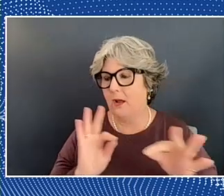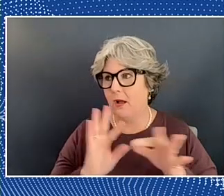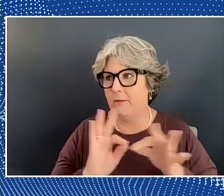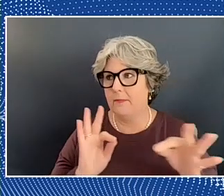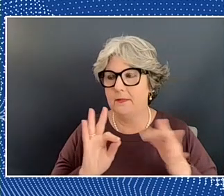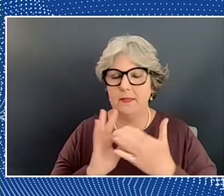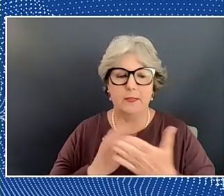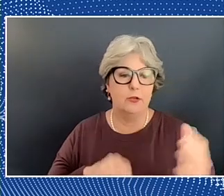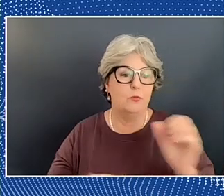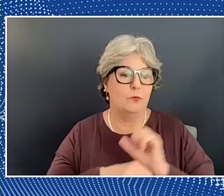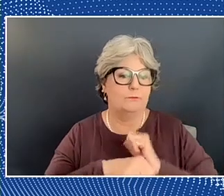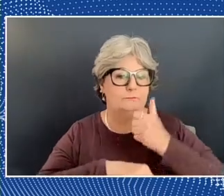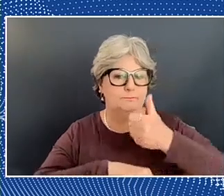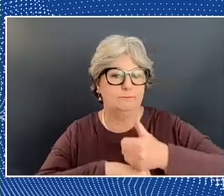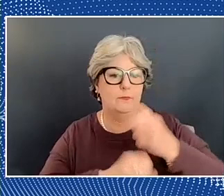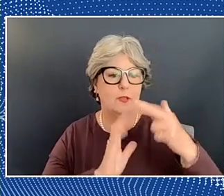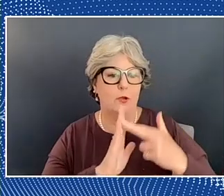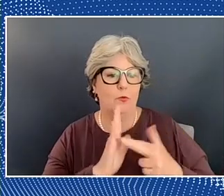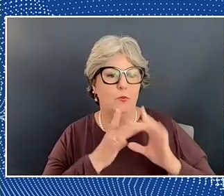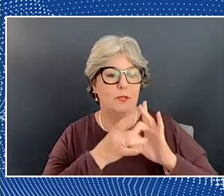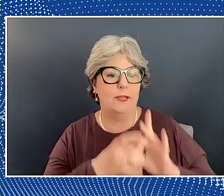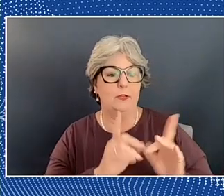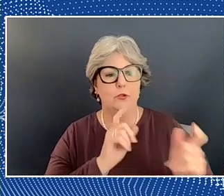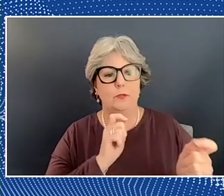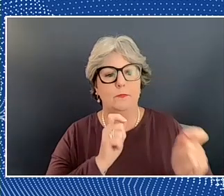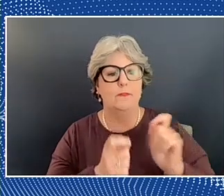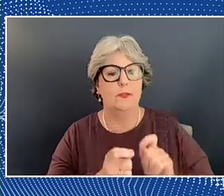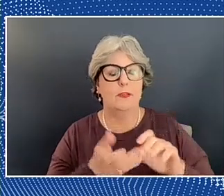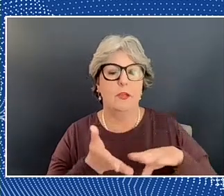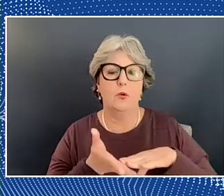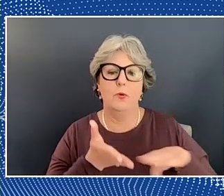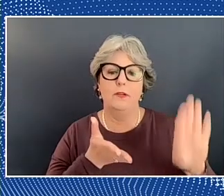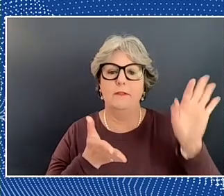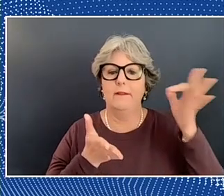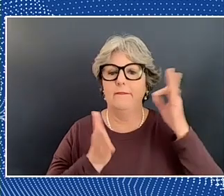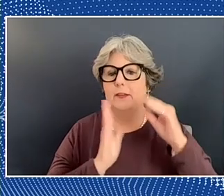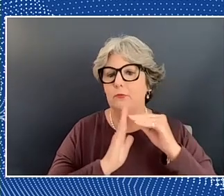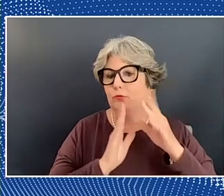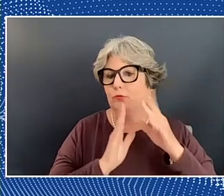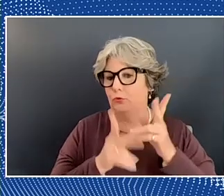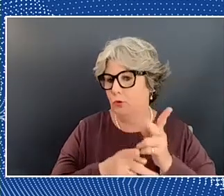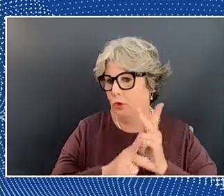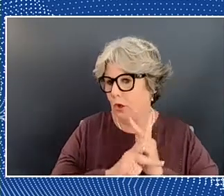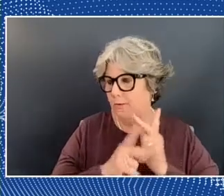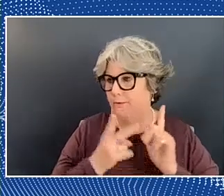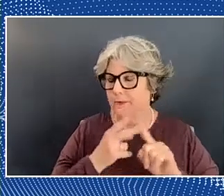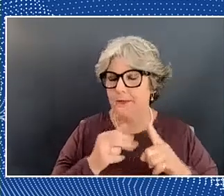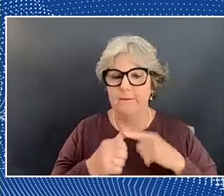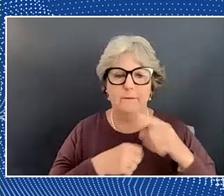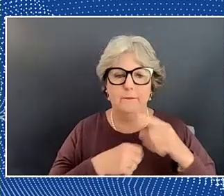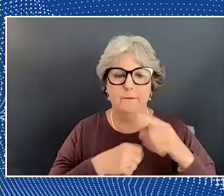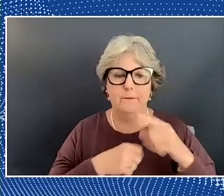establish a rule related to the modification and waiver of Federal Student Loans. I am a first-generation college graduate,